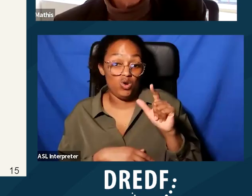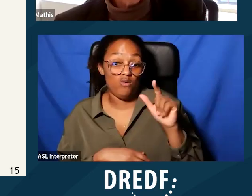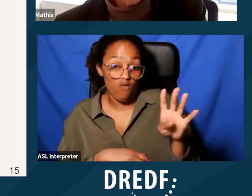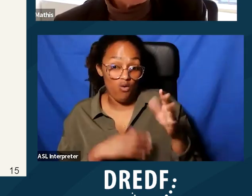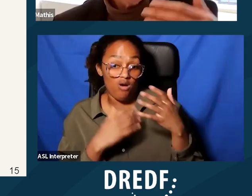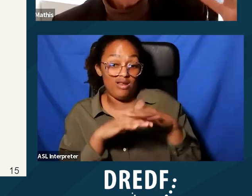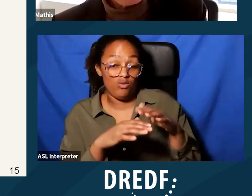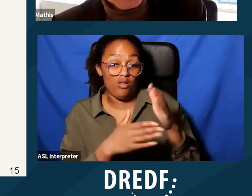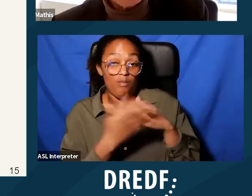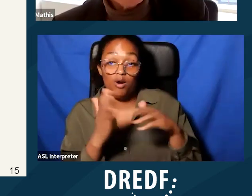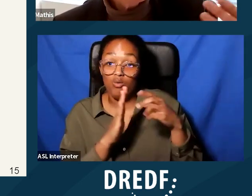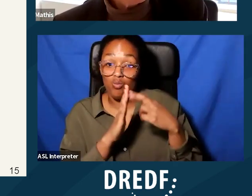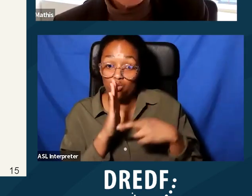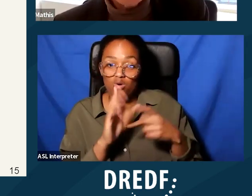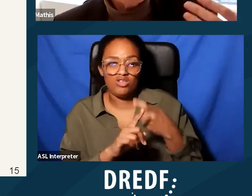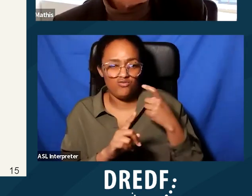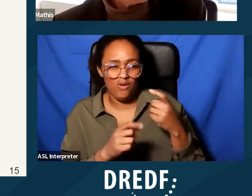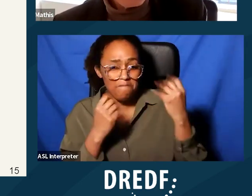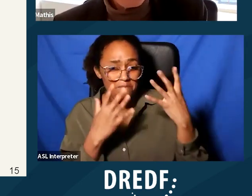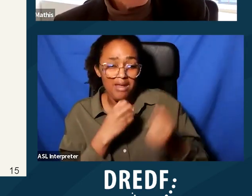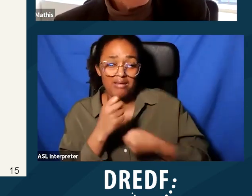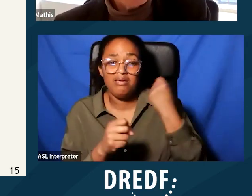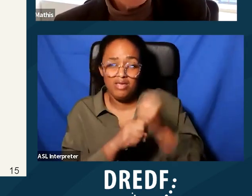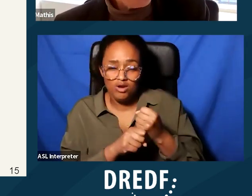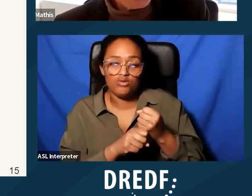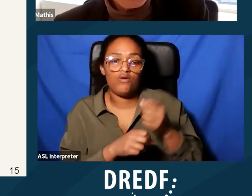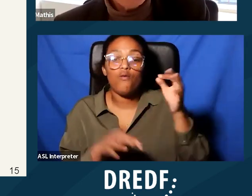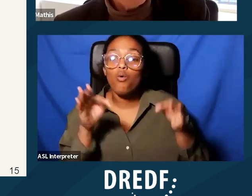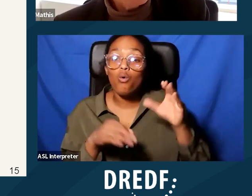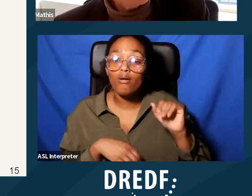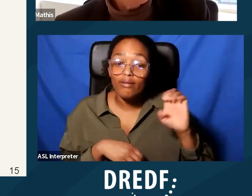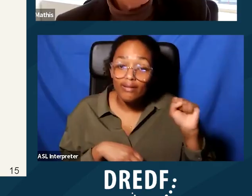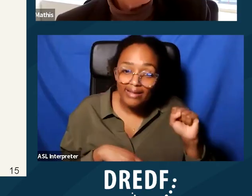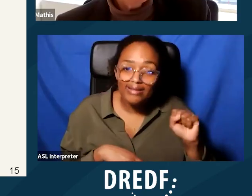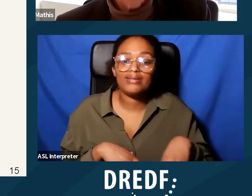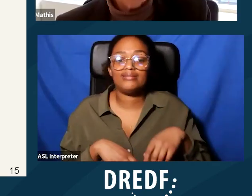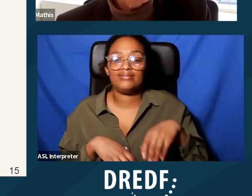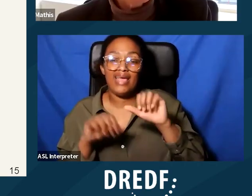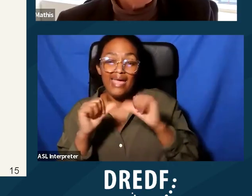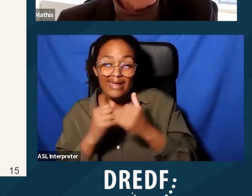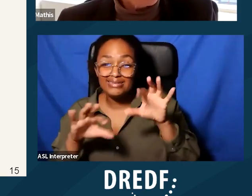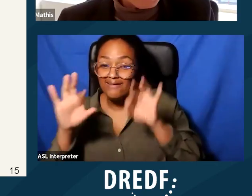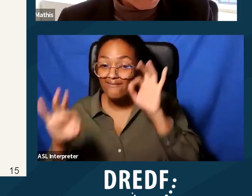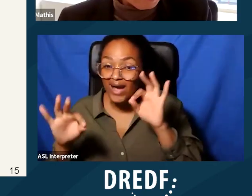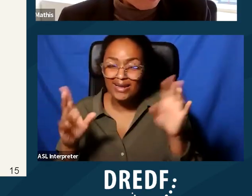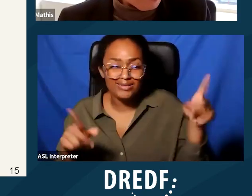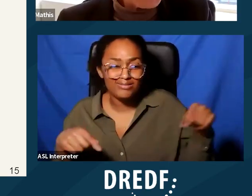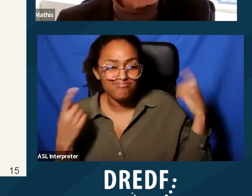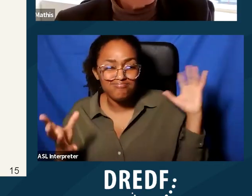part of the rule, again, are based on years of court cases and agency findings and guidance.